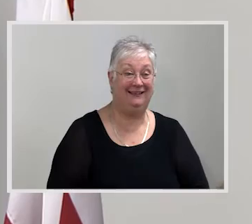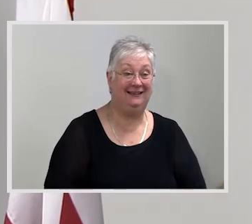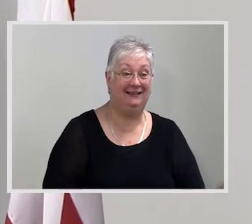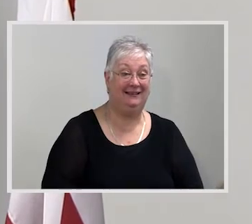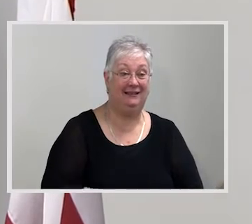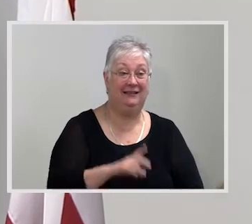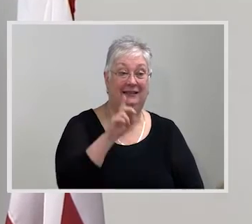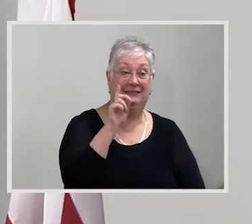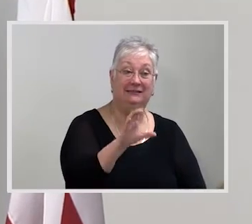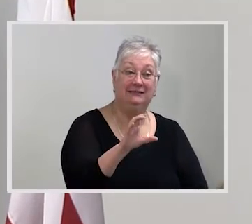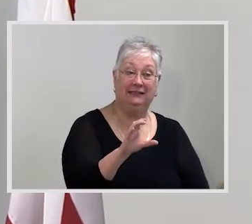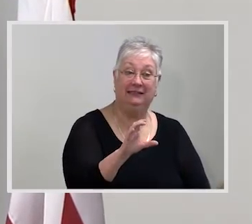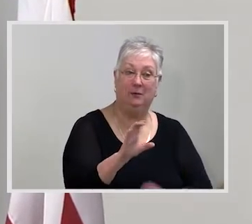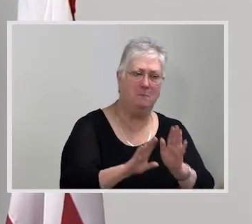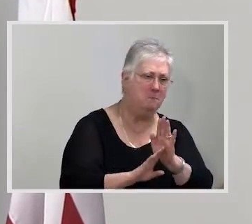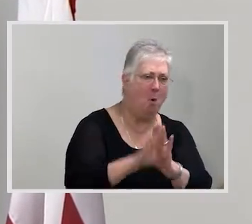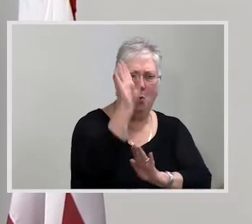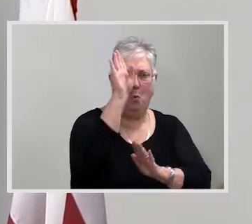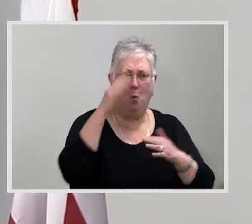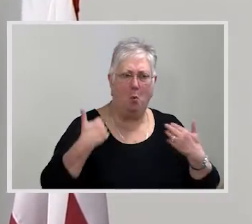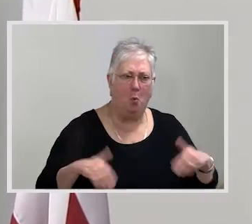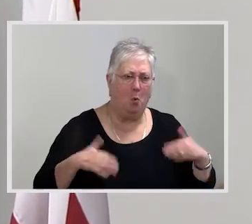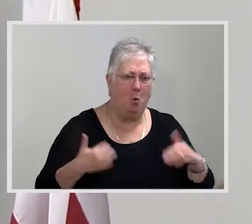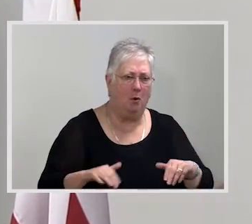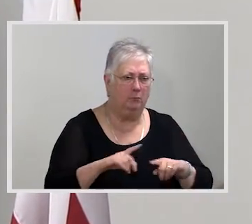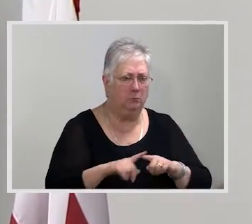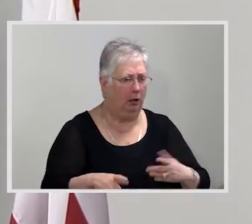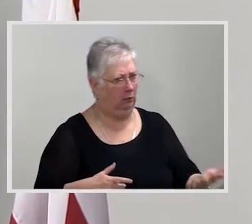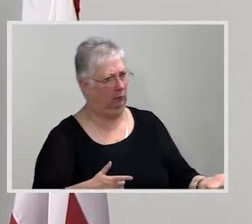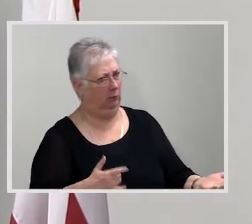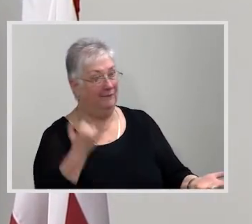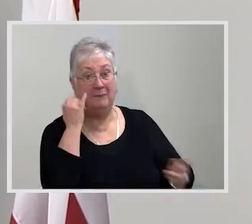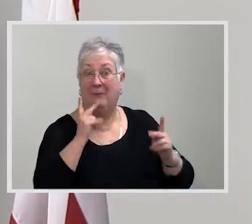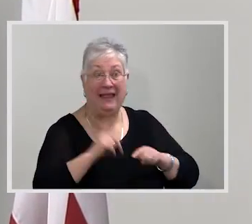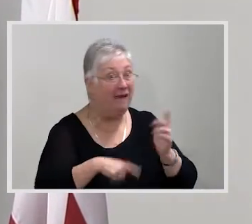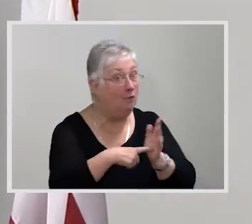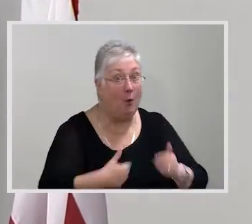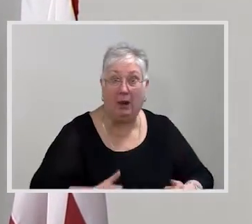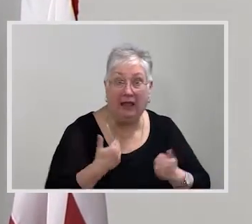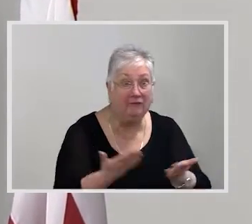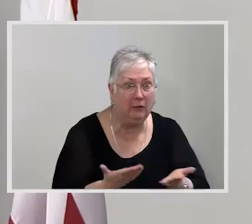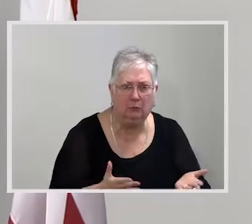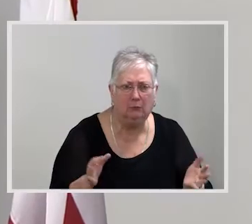GOOD FOR IF NOBODY CAN AFFORD TO LIVE HERE? SO THAT IS WHY IT IS SO IMPORTANT THAT THE GOVERNMENT